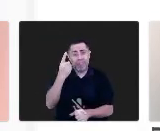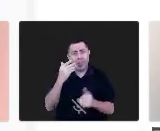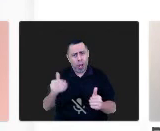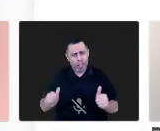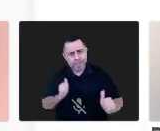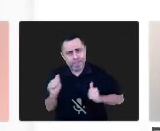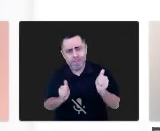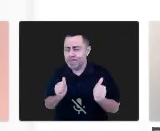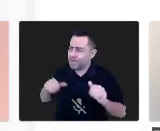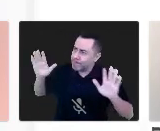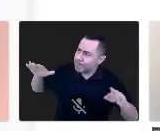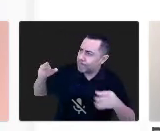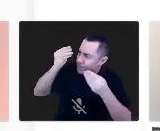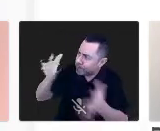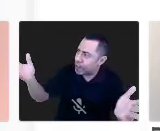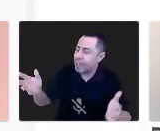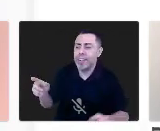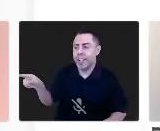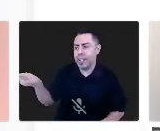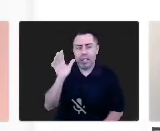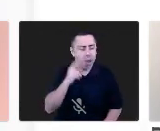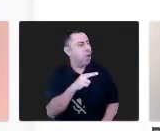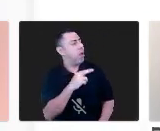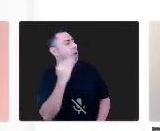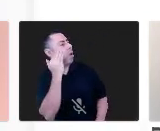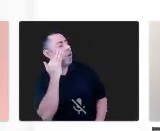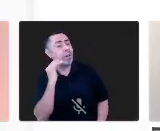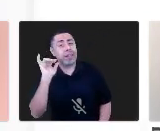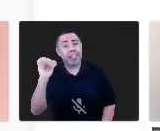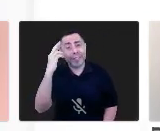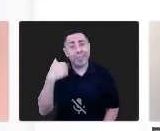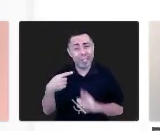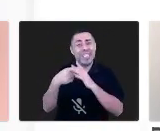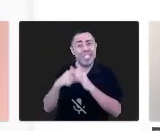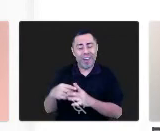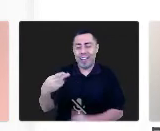in fact that's one of the reasons we started higher club we started as a facebook group people could tell that they're looking for jobs or they could post jobs they're hiring for